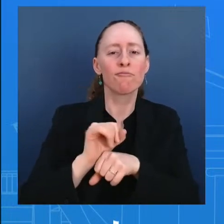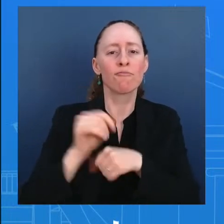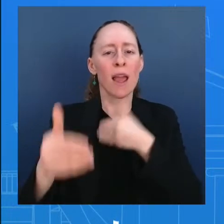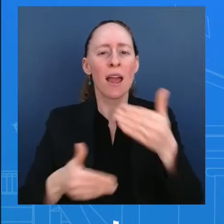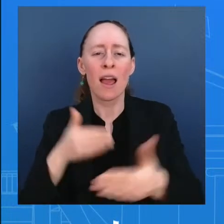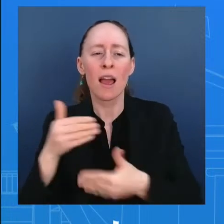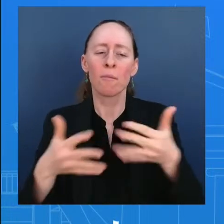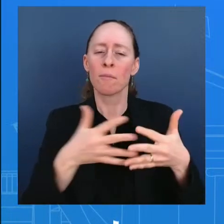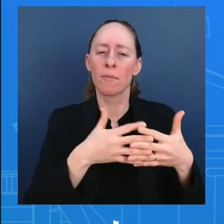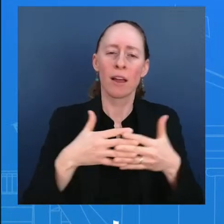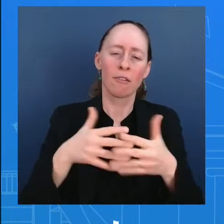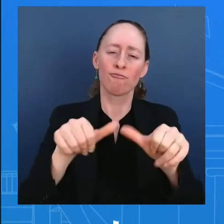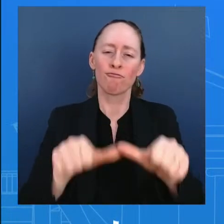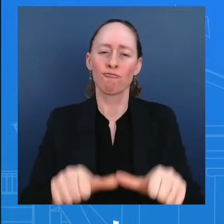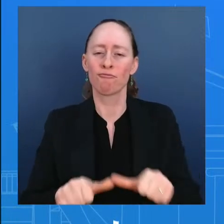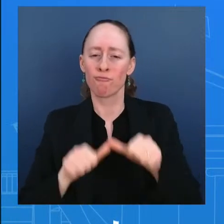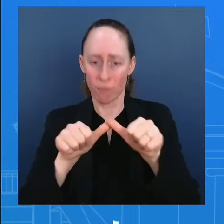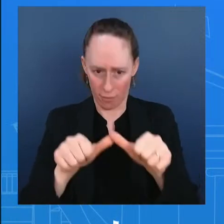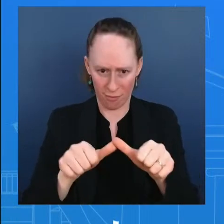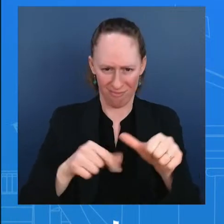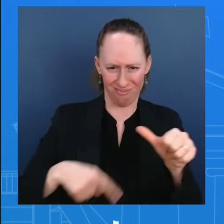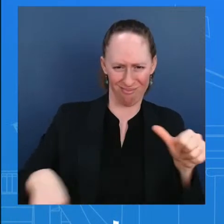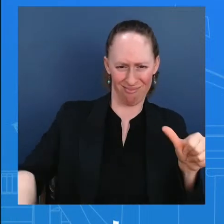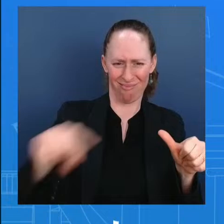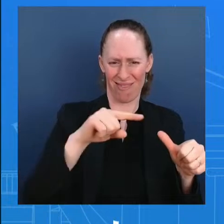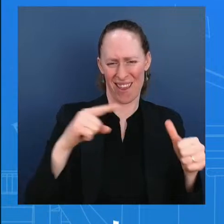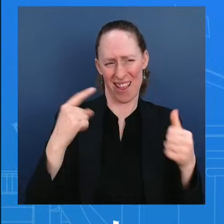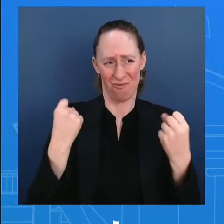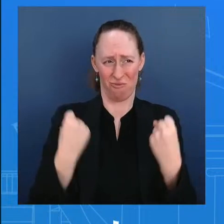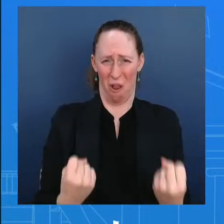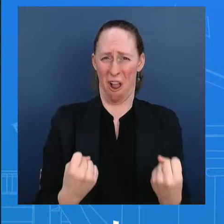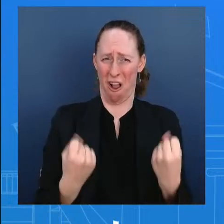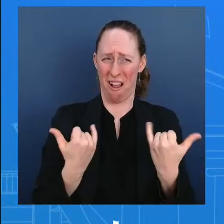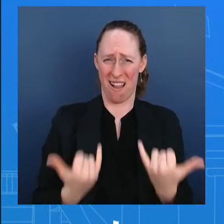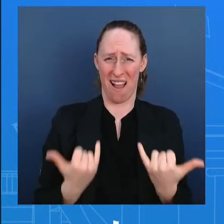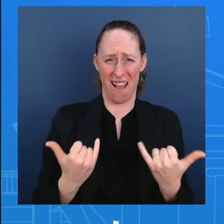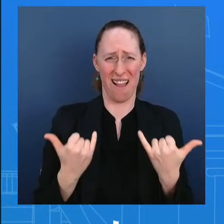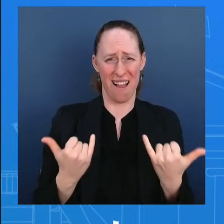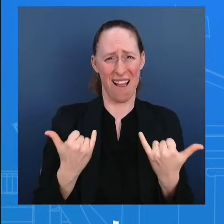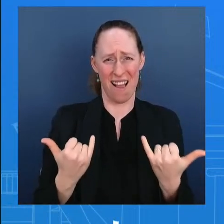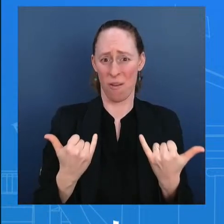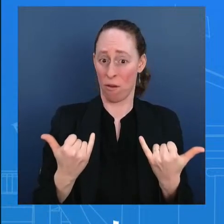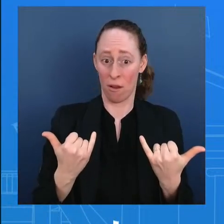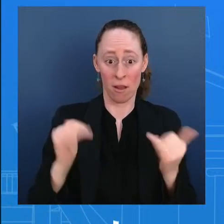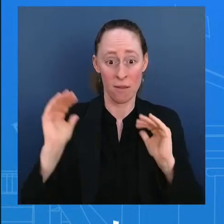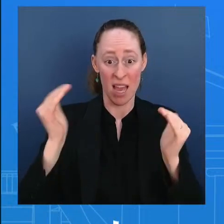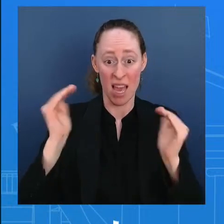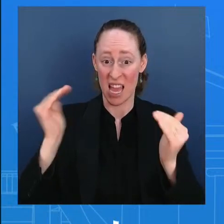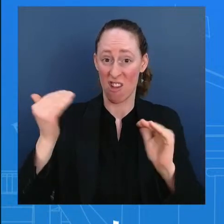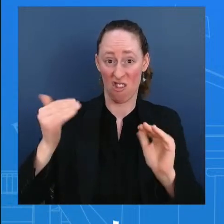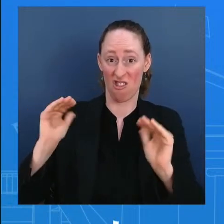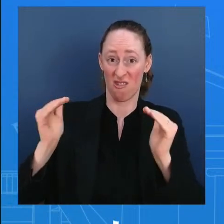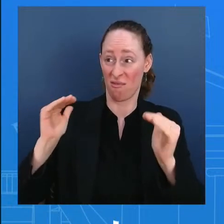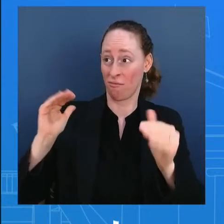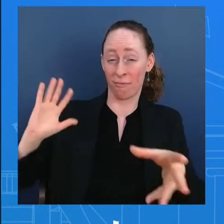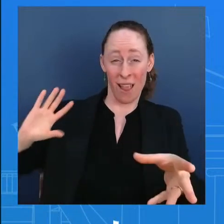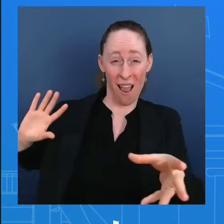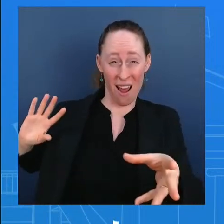it is i- -- it’s in its strongest -- the -- the steel industry is the -- stronger than it -- that it’s been in years because of what the president has been able to do.